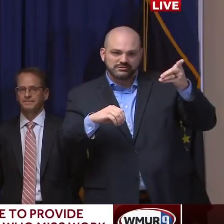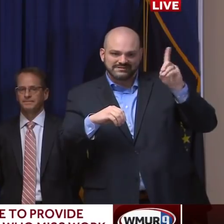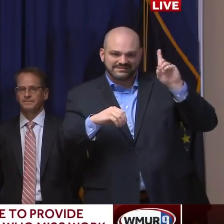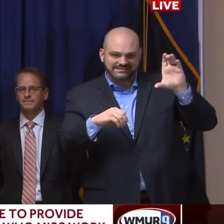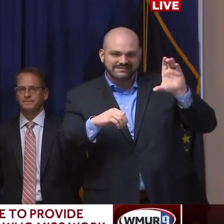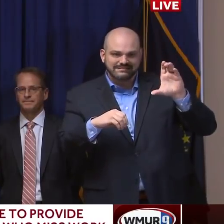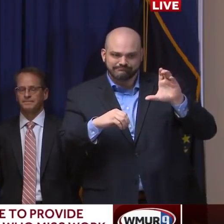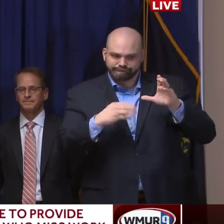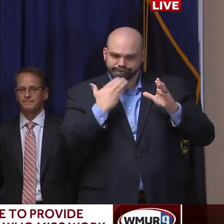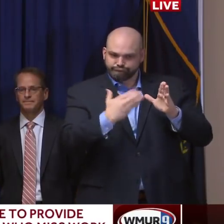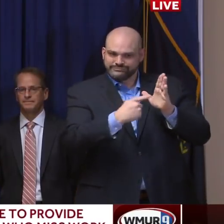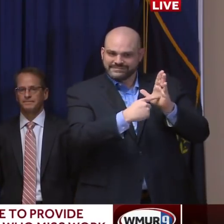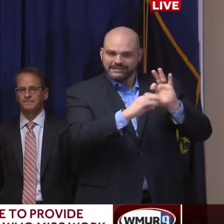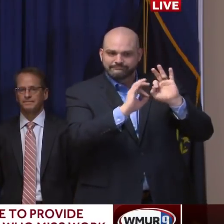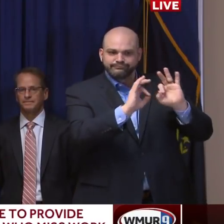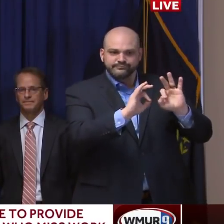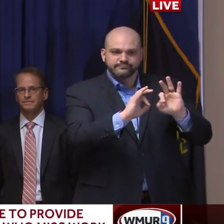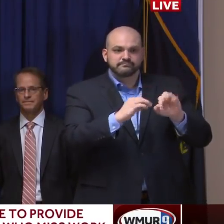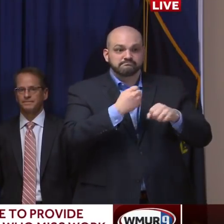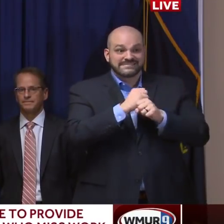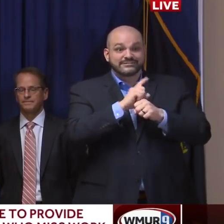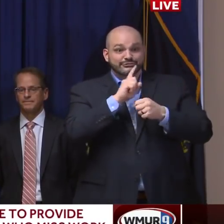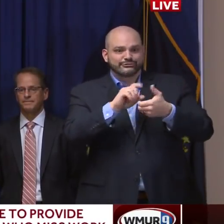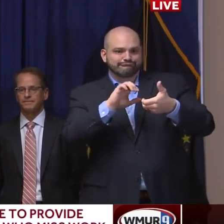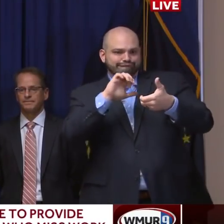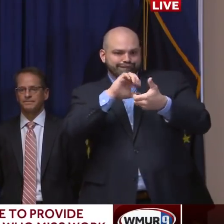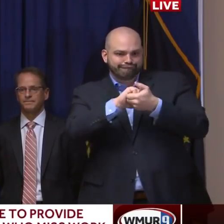THERE IS A LOT WEAVING IN WASHINGTON. IT IS A GOOD SIGN.